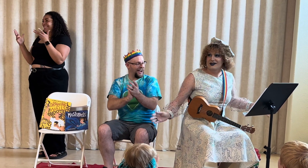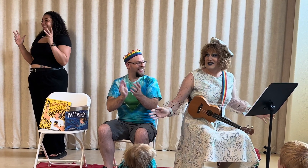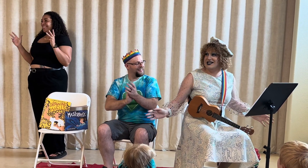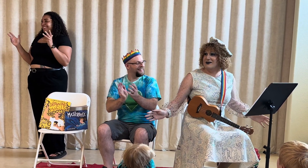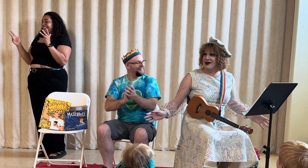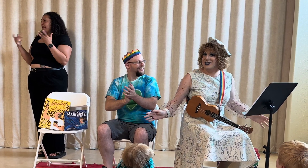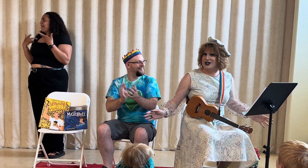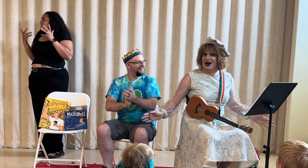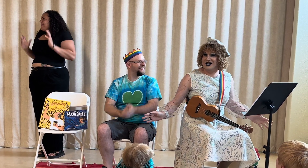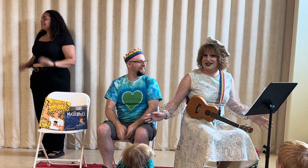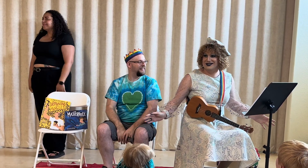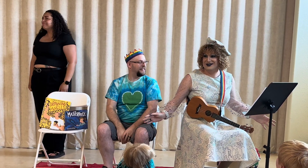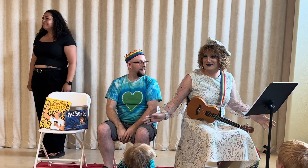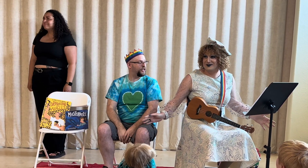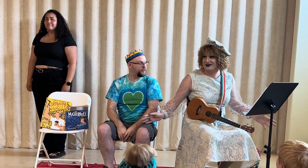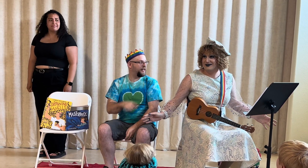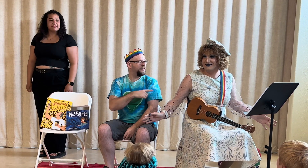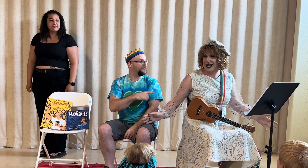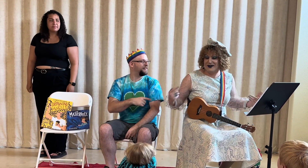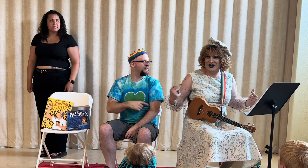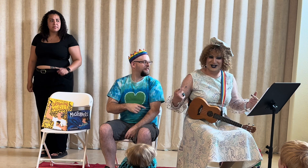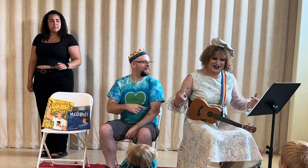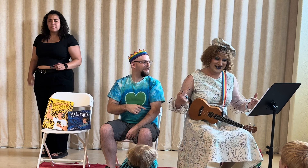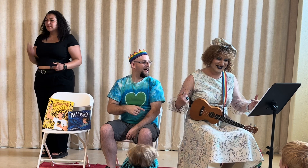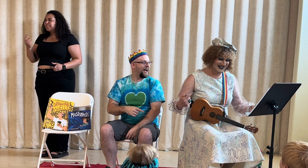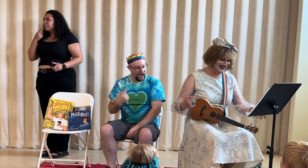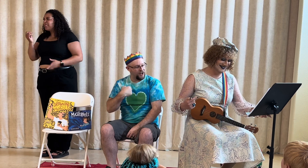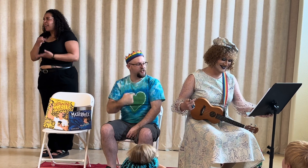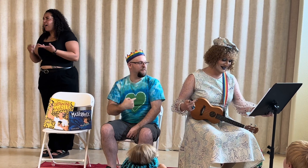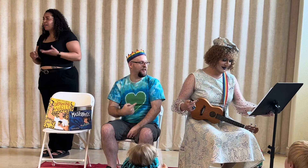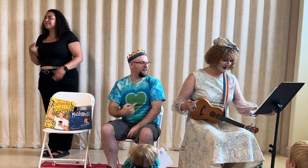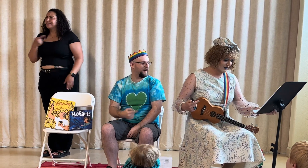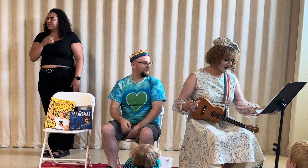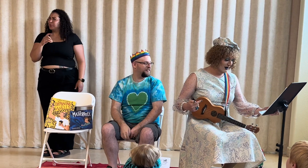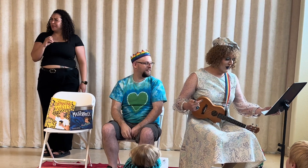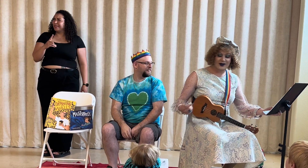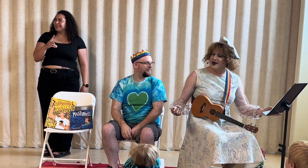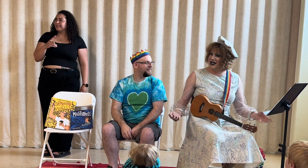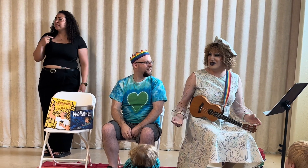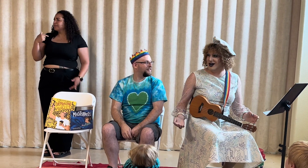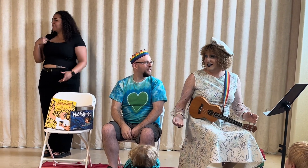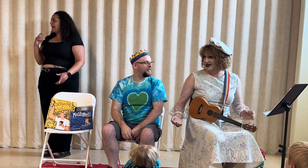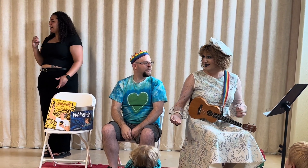Did somebody mention art? AARON: You did. CALI: I mentioned art. AARON: I also mentioned art. CALI: Why did we mention art?